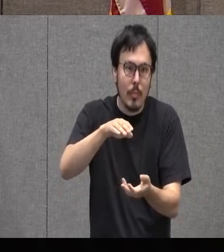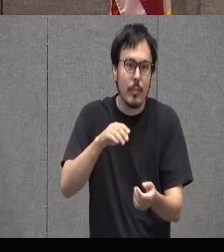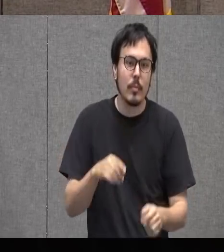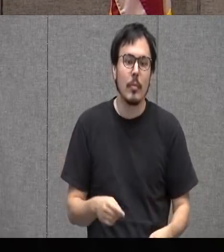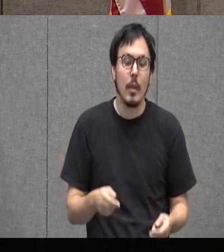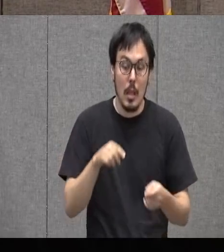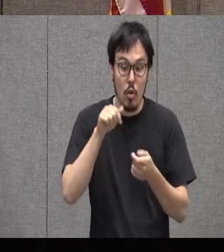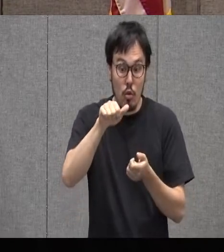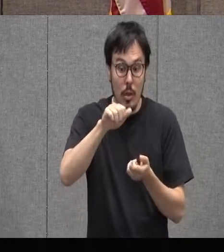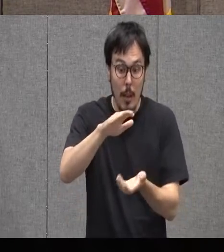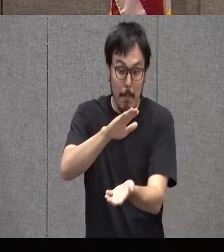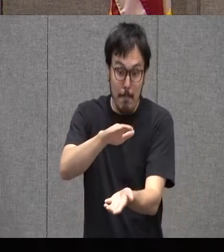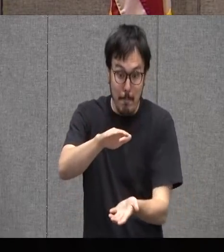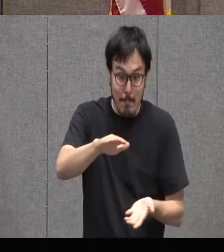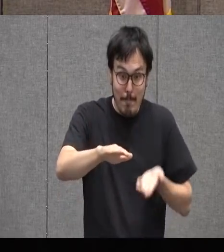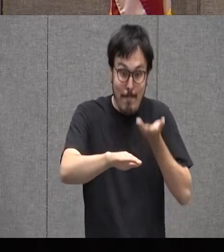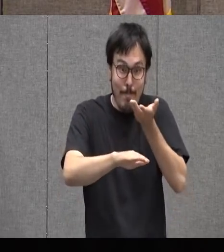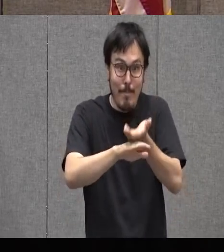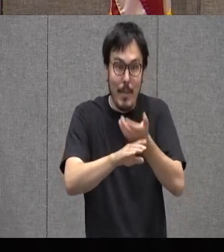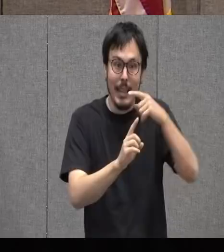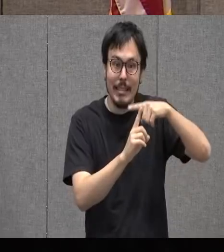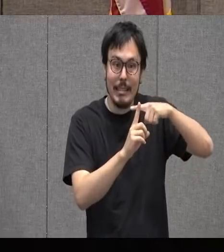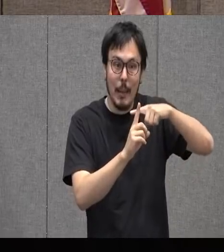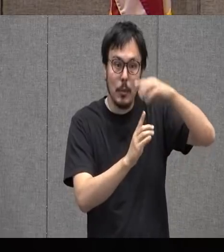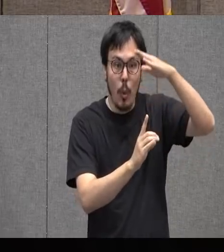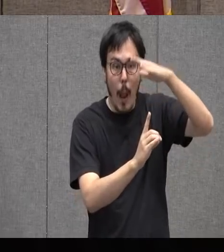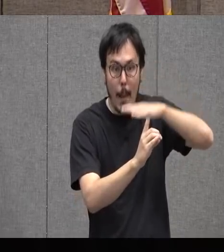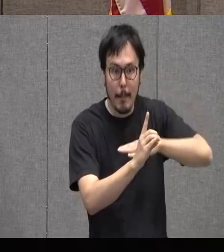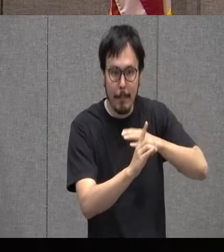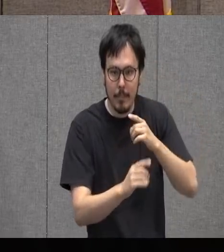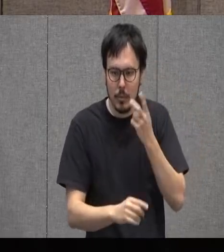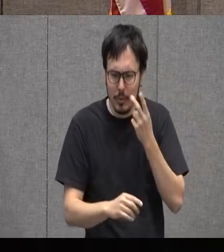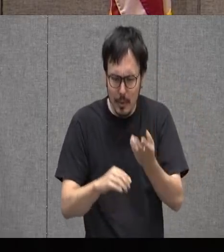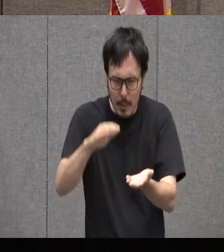So something was happening there with gas.